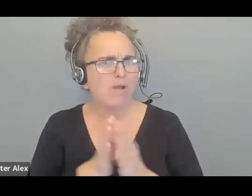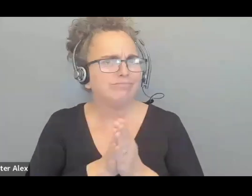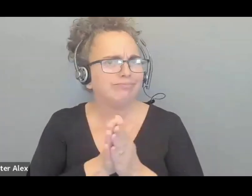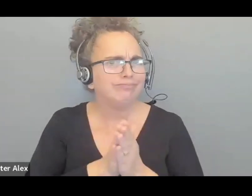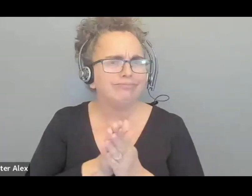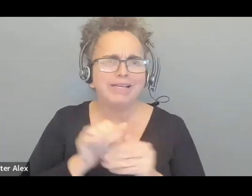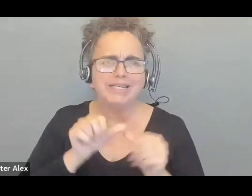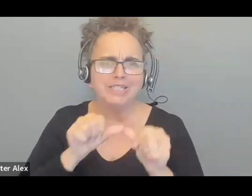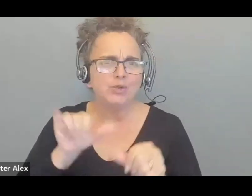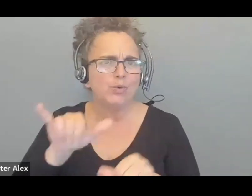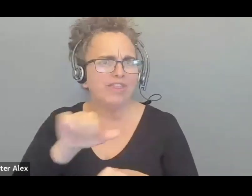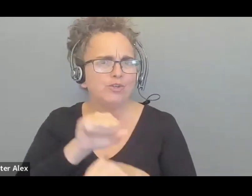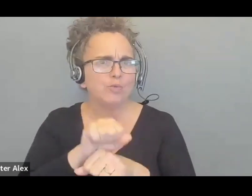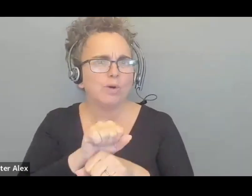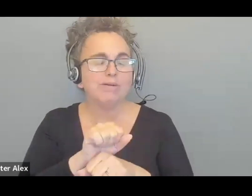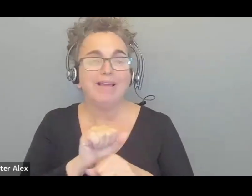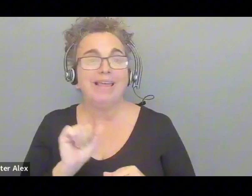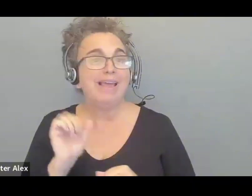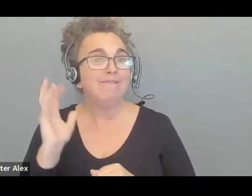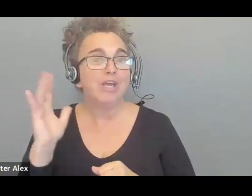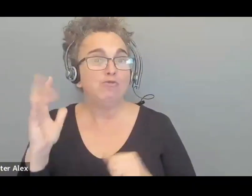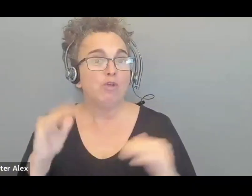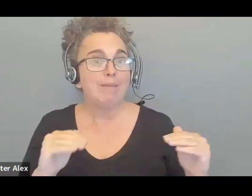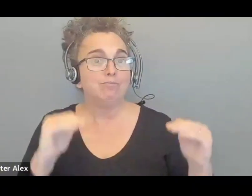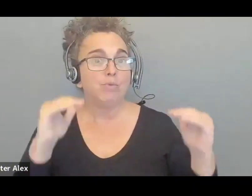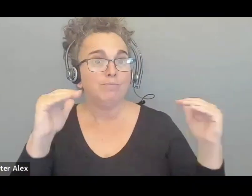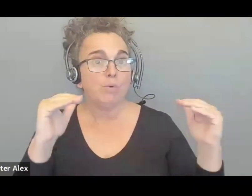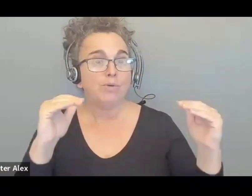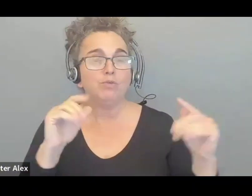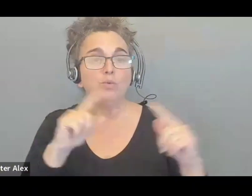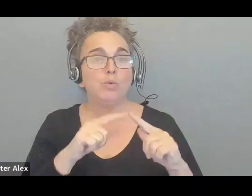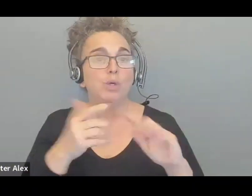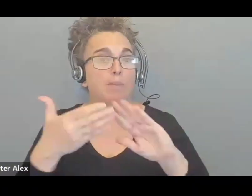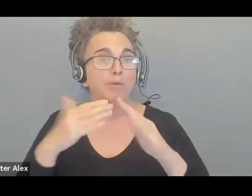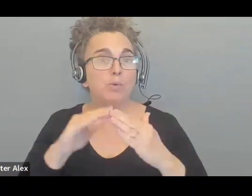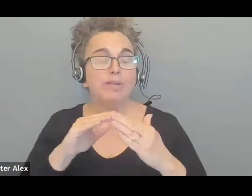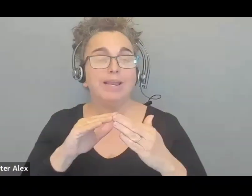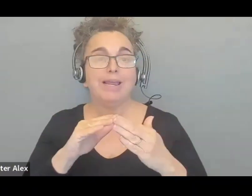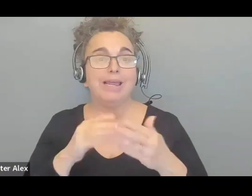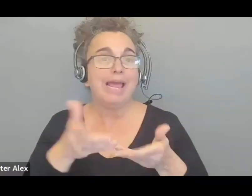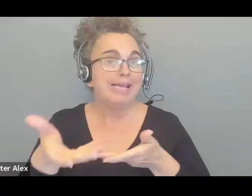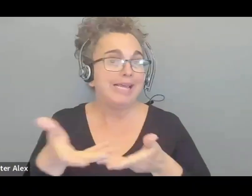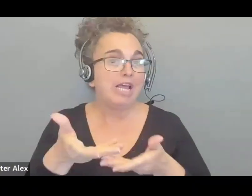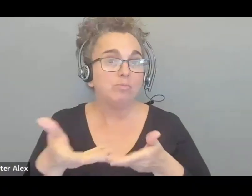Eventually I was promoted to our community engagement and education division